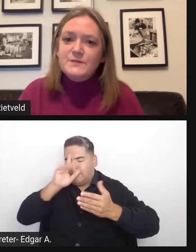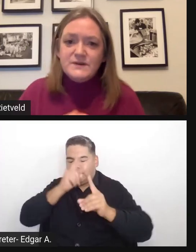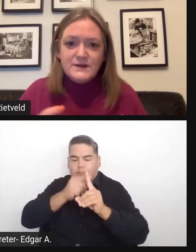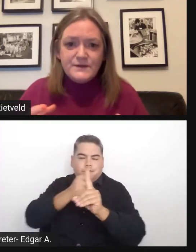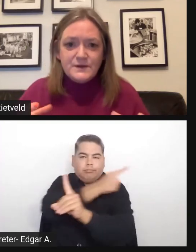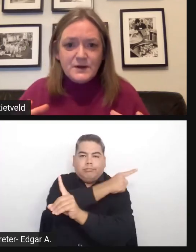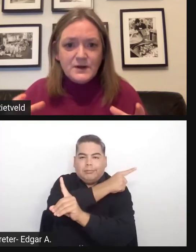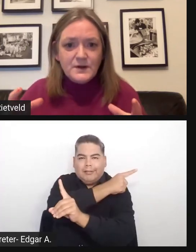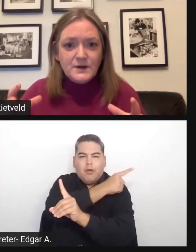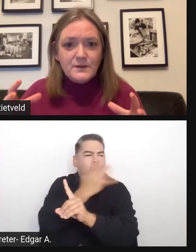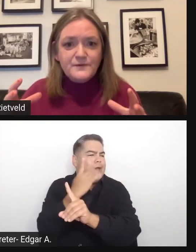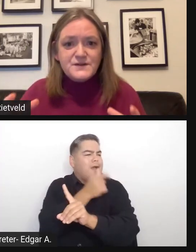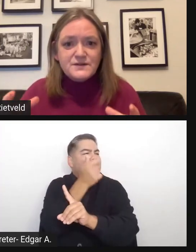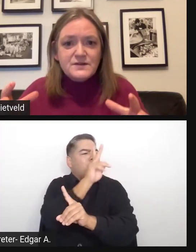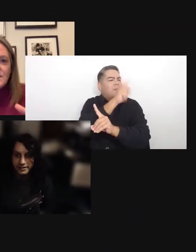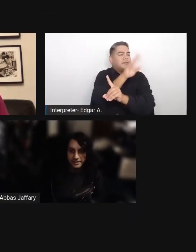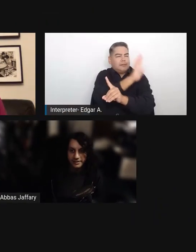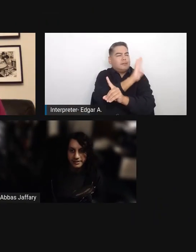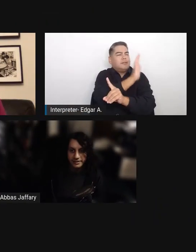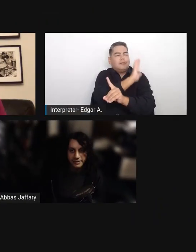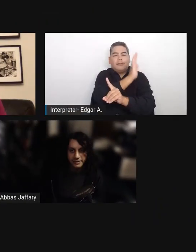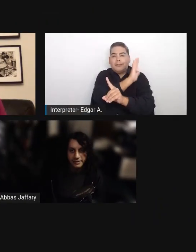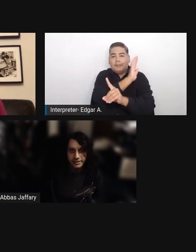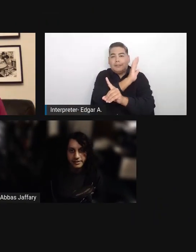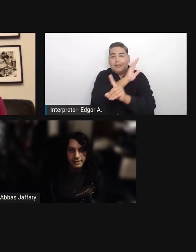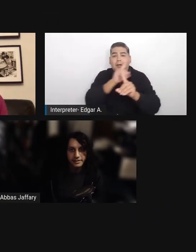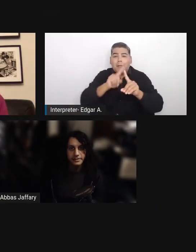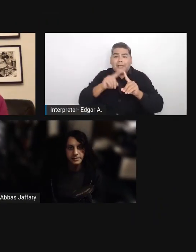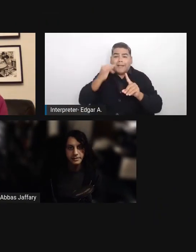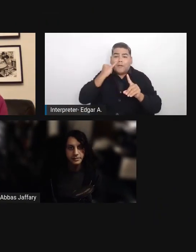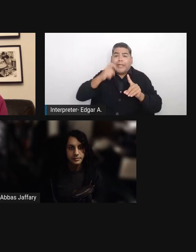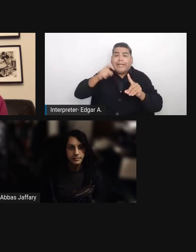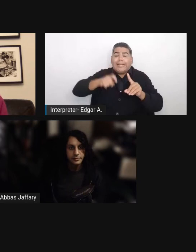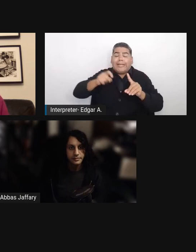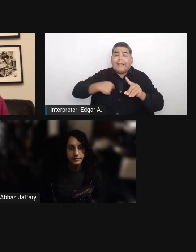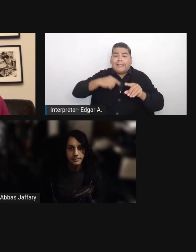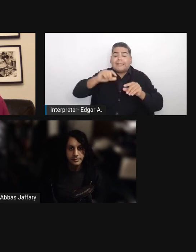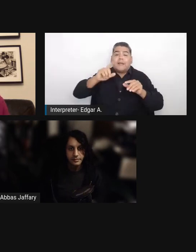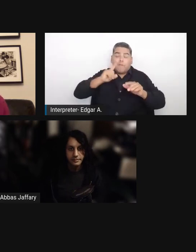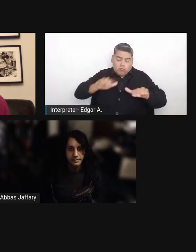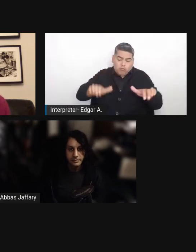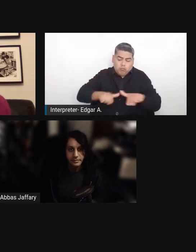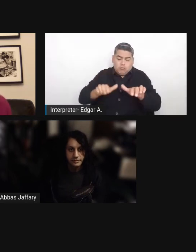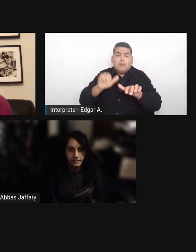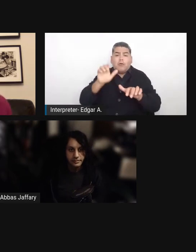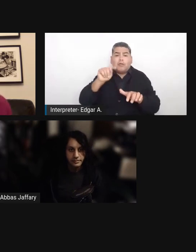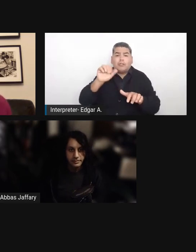but if a visitor needs that application to perform task, then that needs to be accessible too.